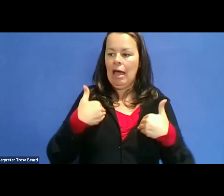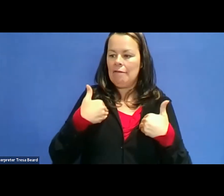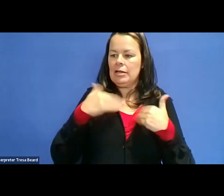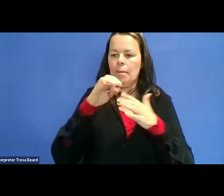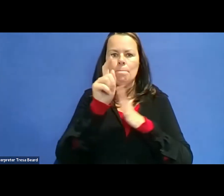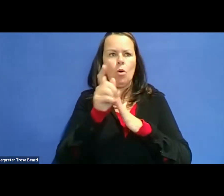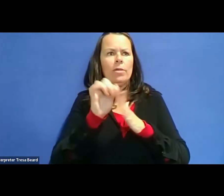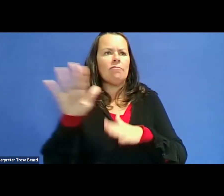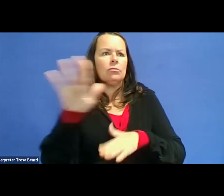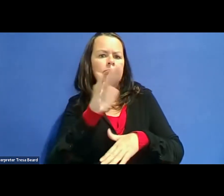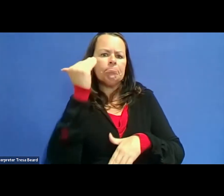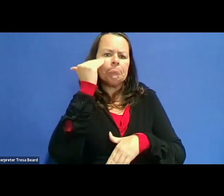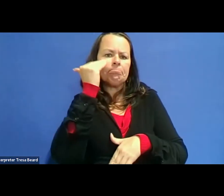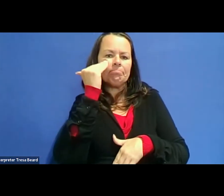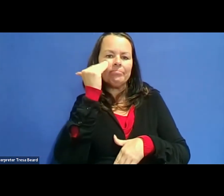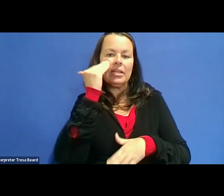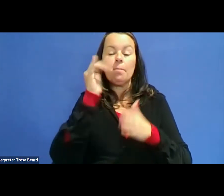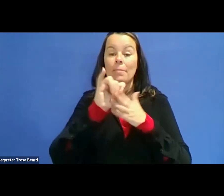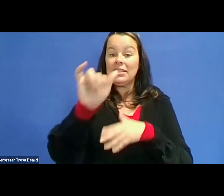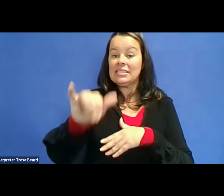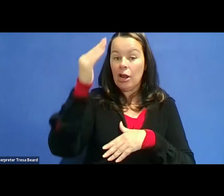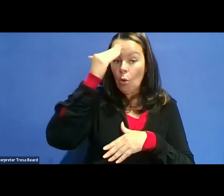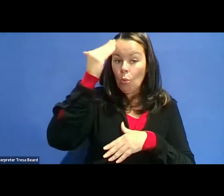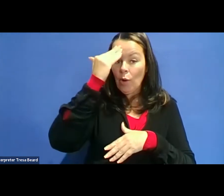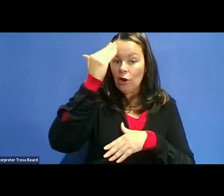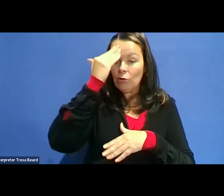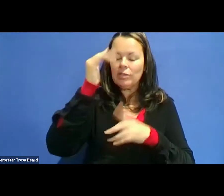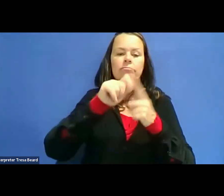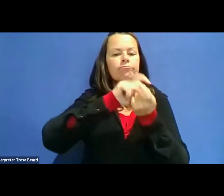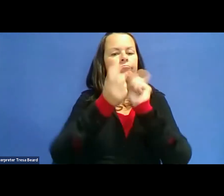But does the awareness translate into action and improved accessibility?